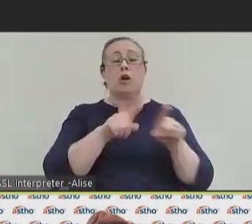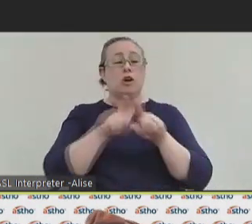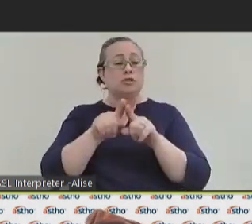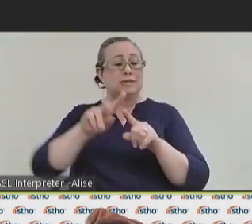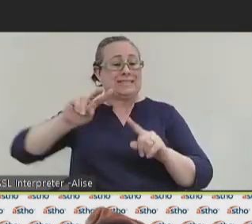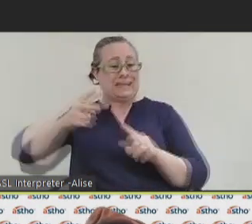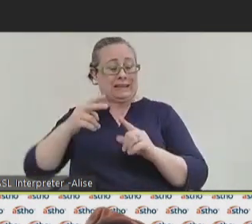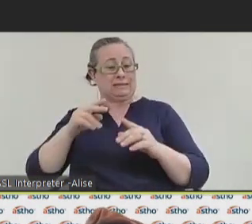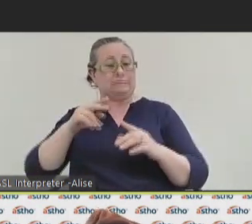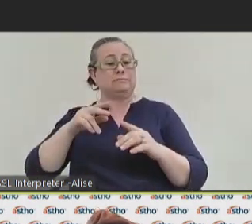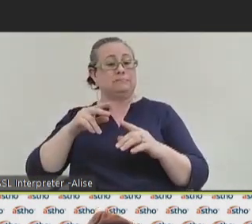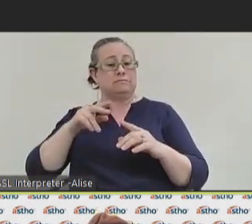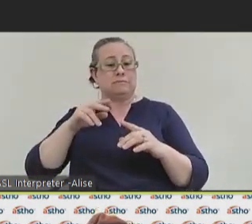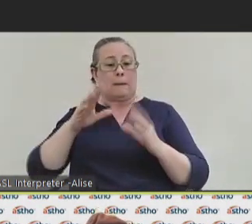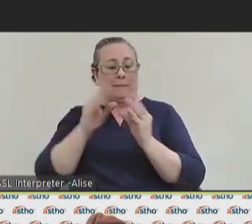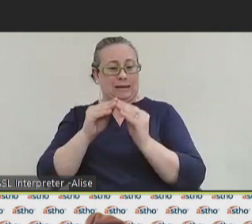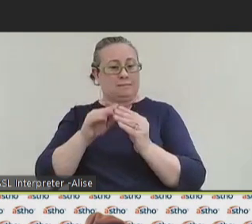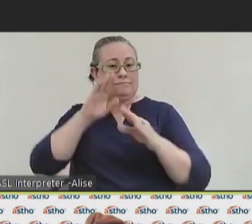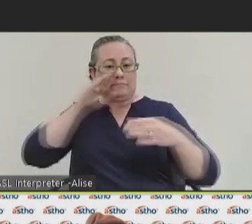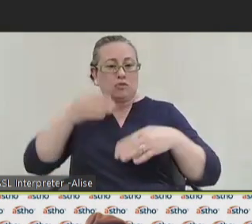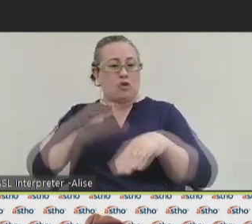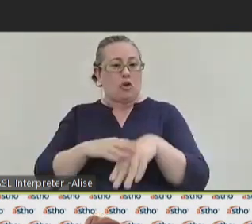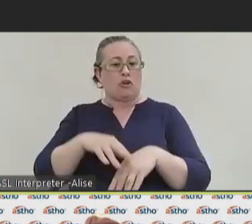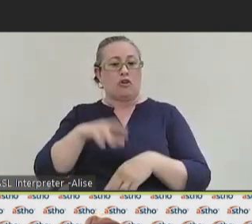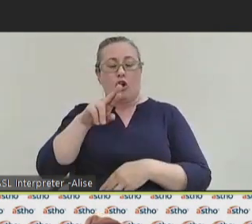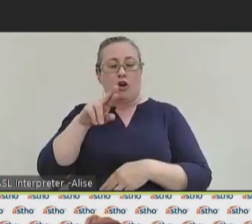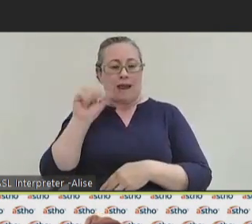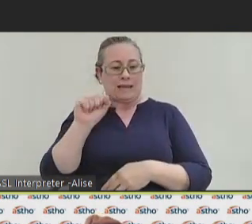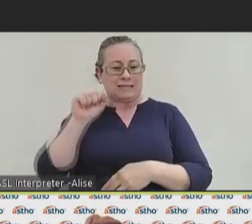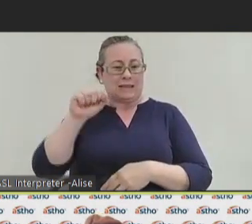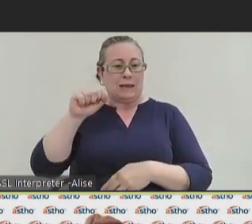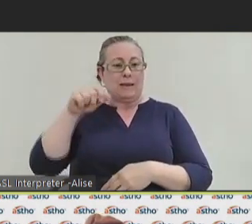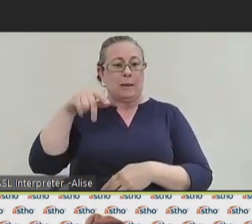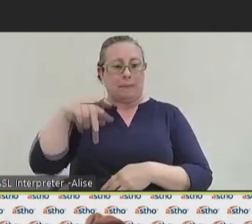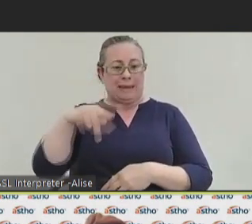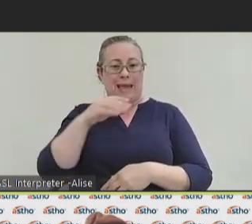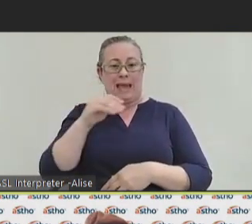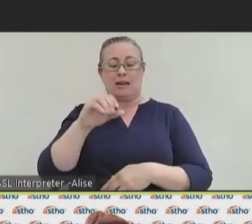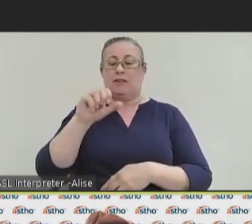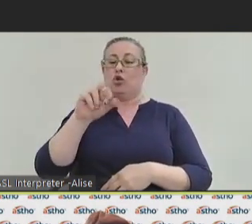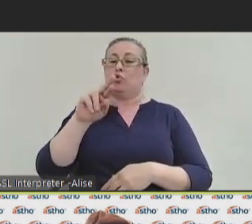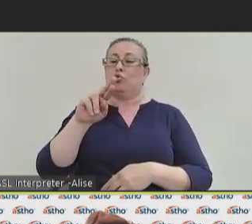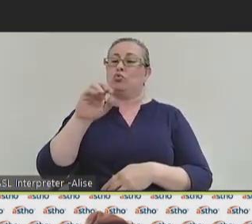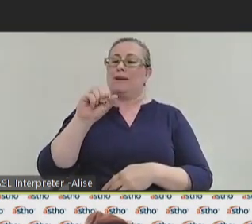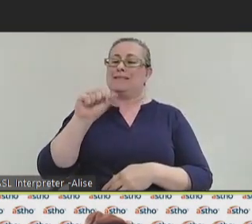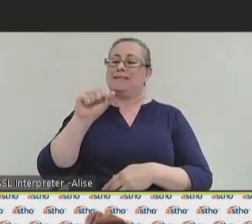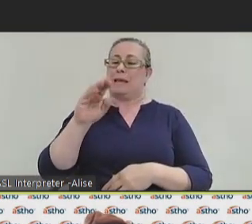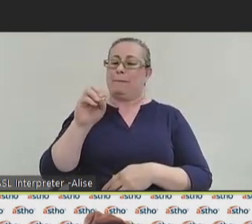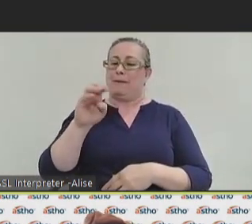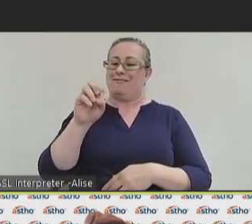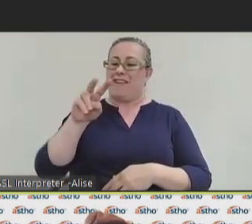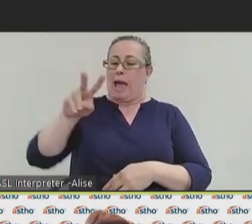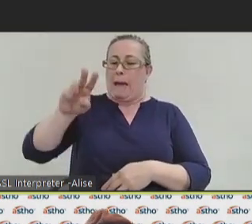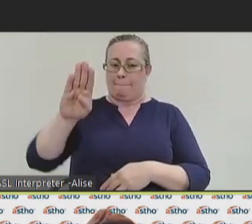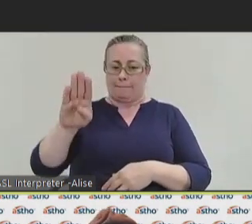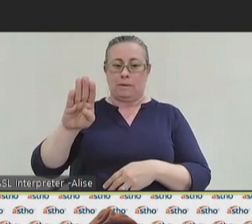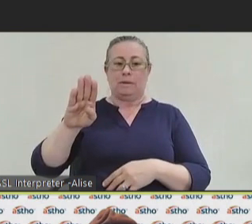specifically RSV and Nirsimabab, including policy implementation and lessons learned.